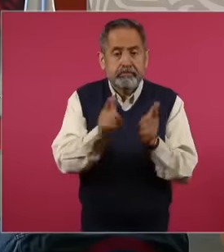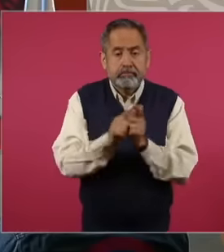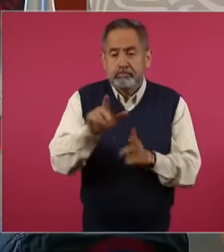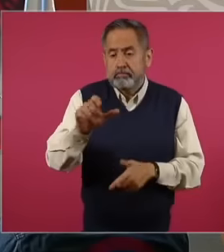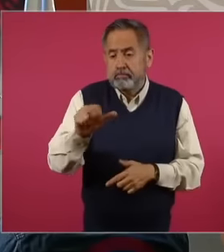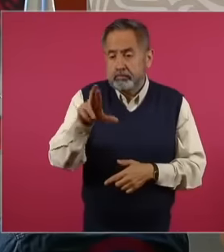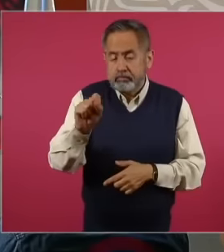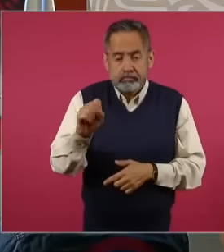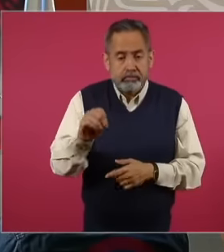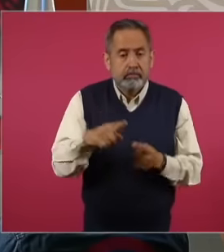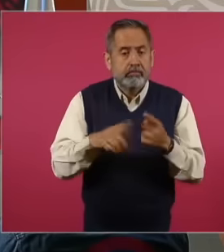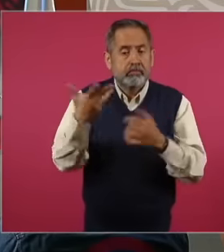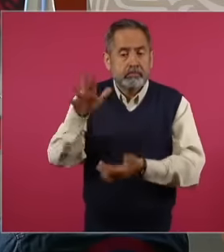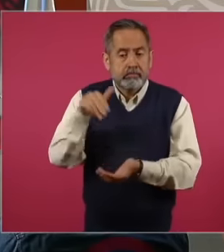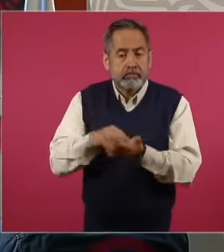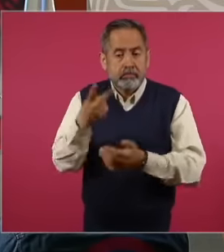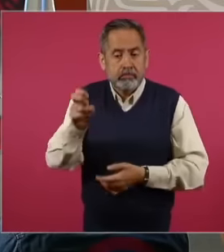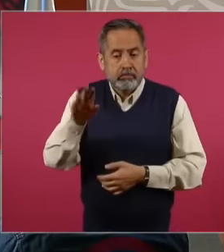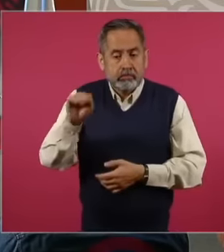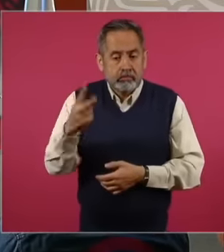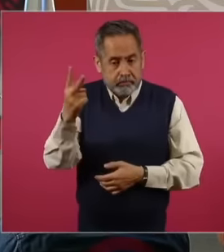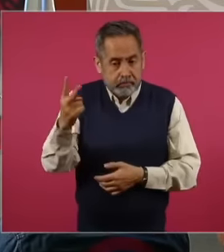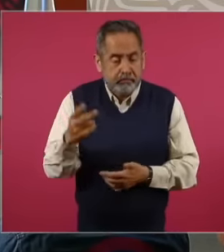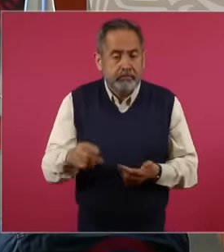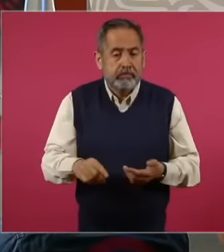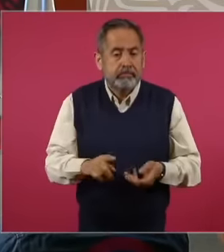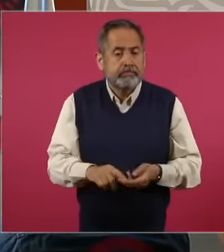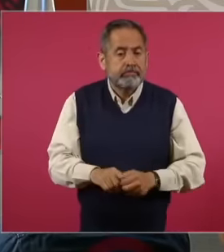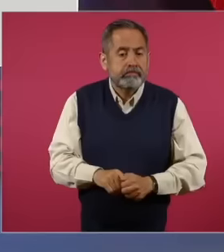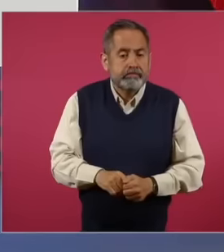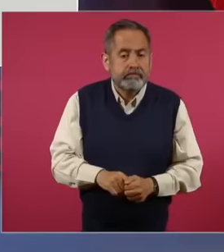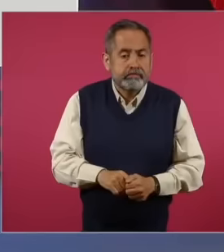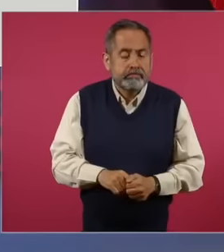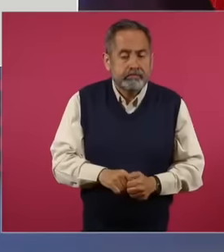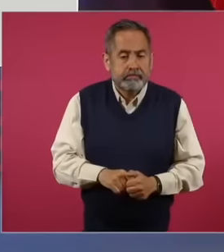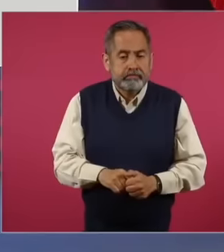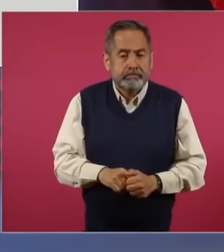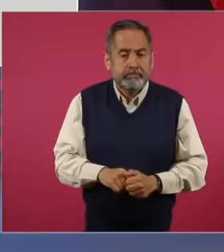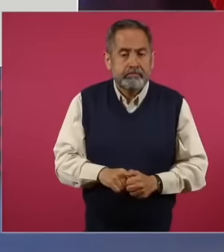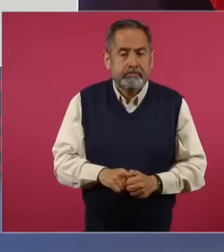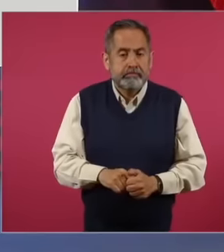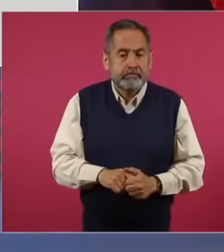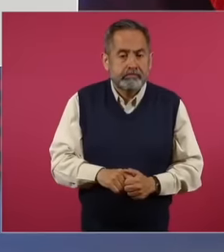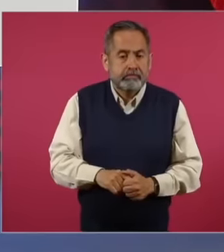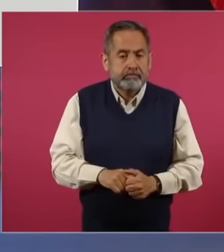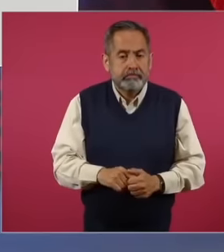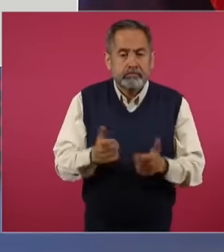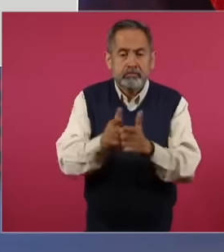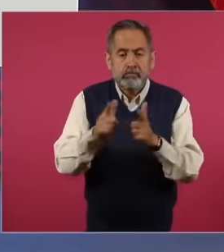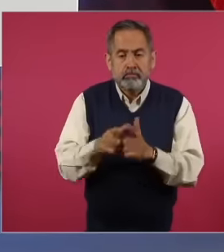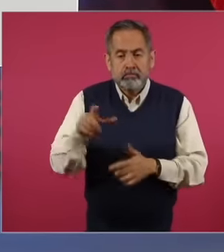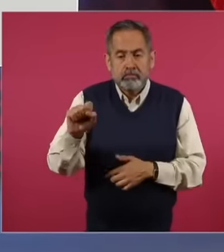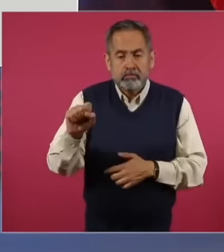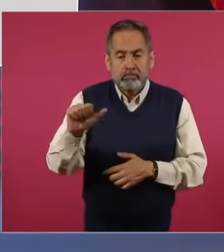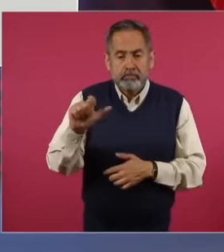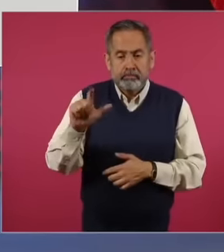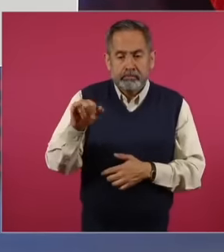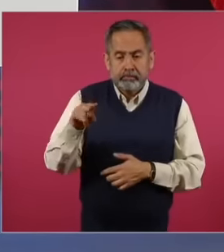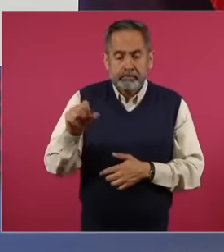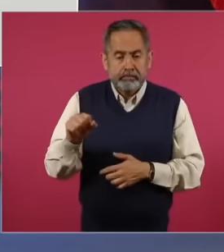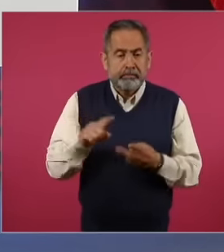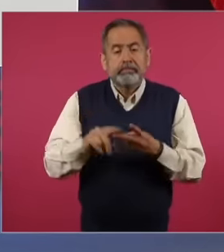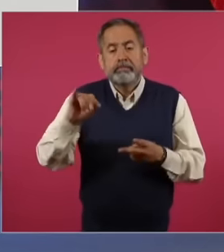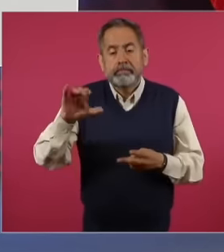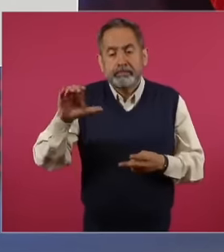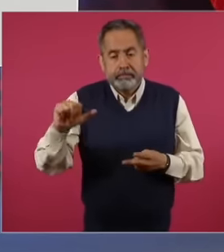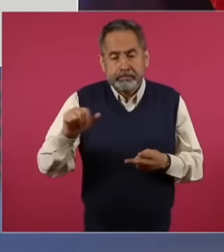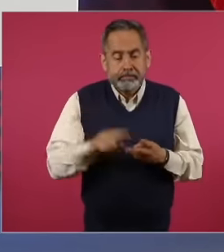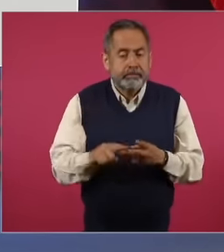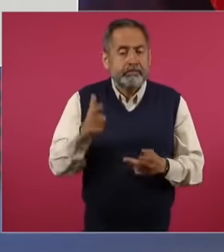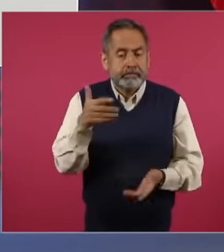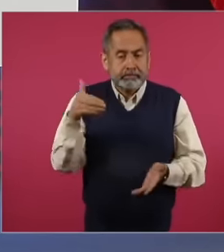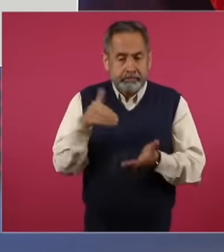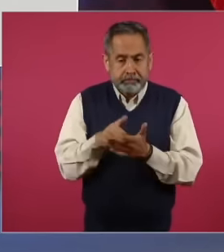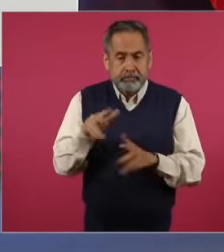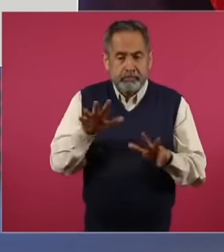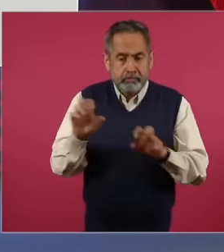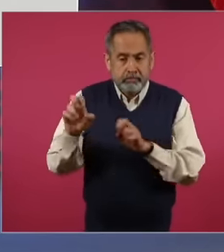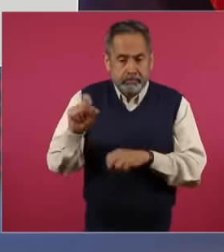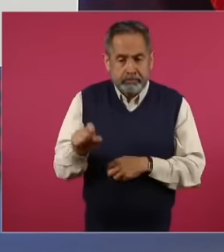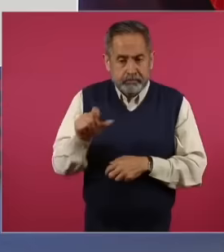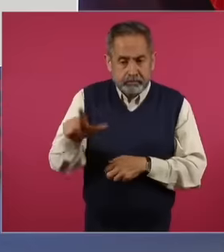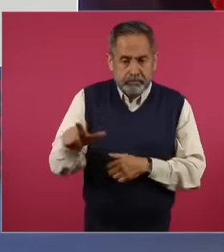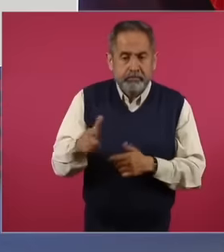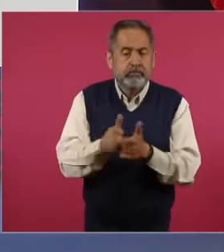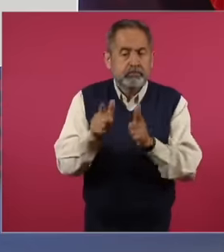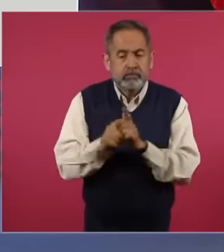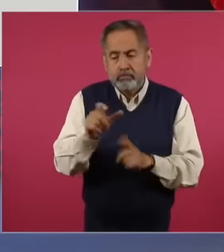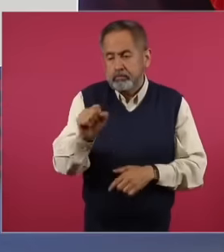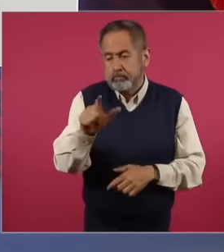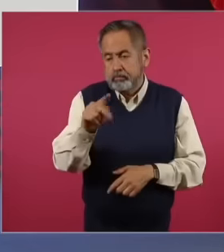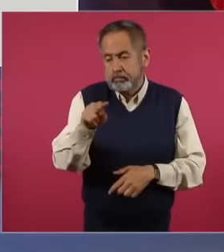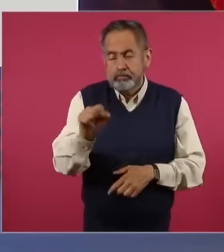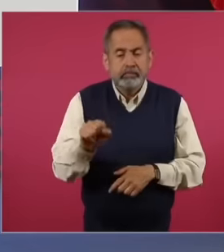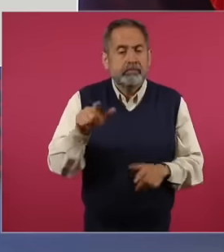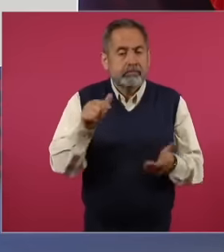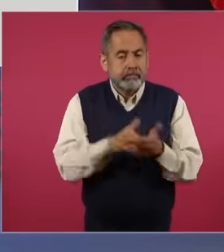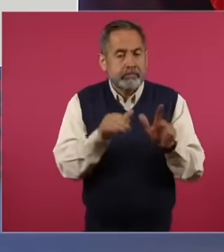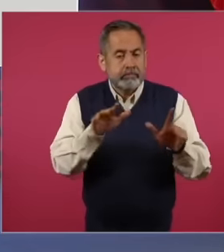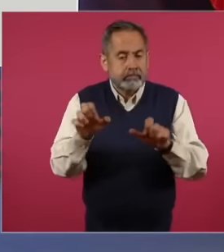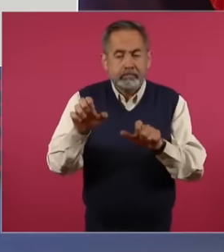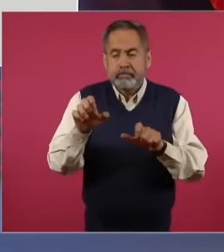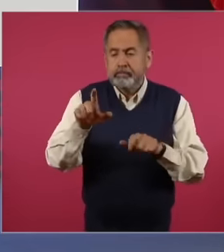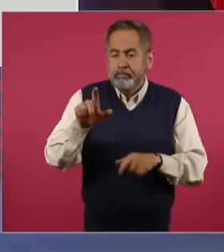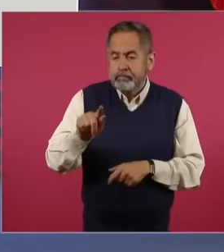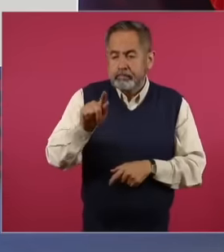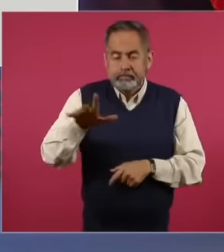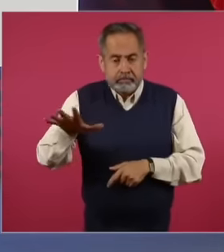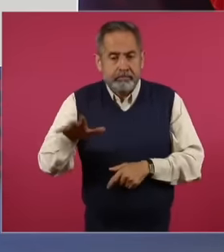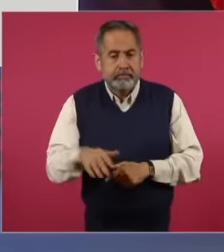10292 Salinas group good ica 7827 Salinas group 7775 imbursa